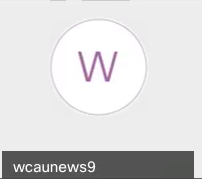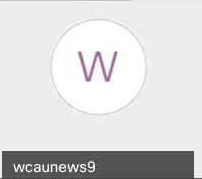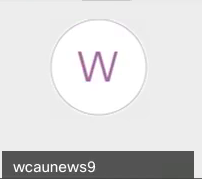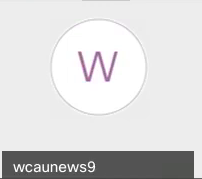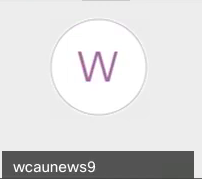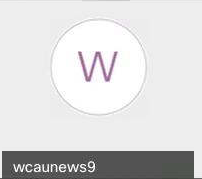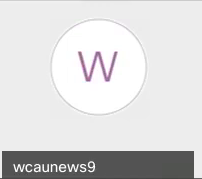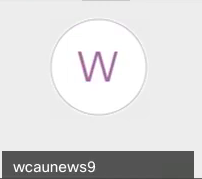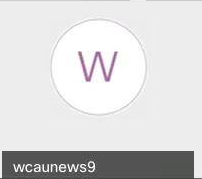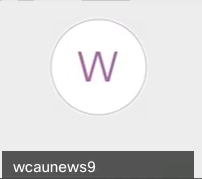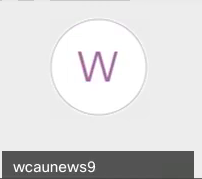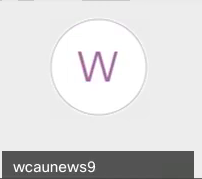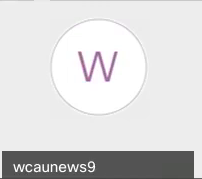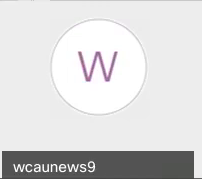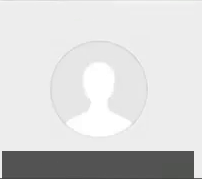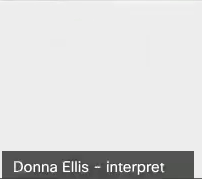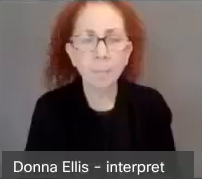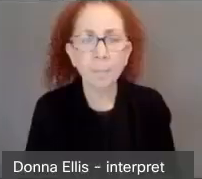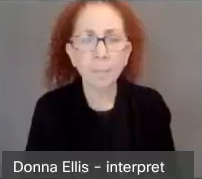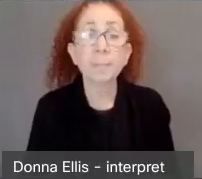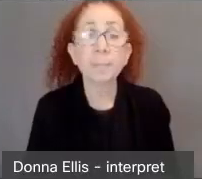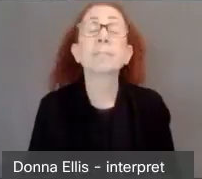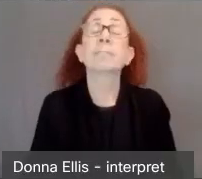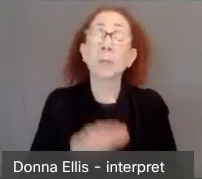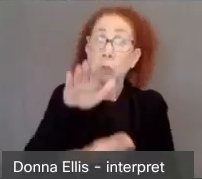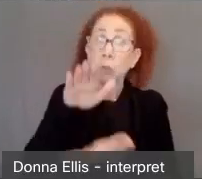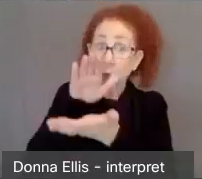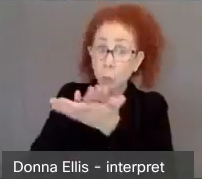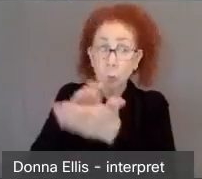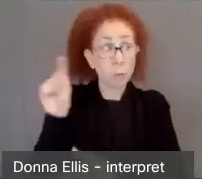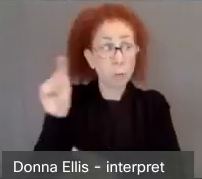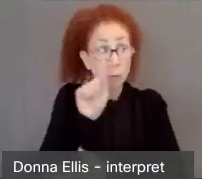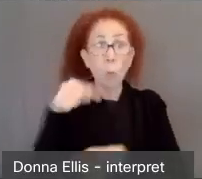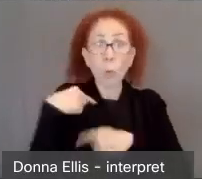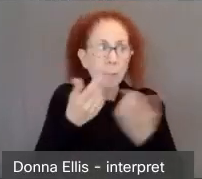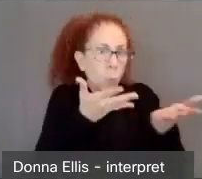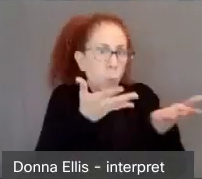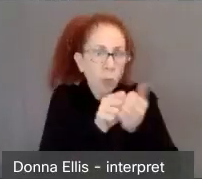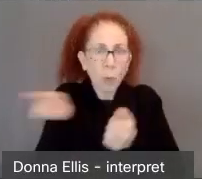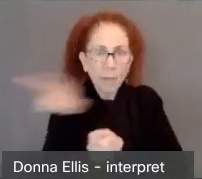We have been working with our schools to make sure that students remain safe while playing